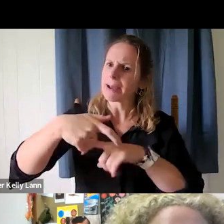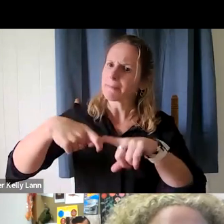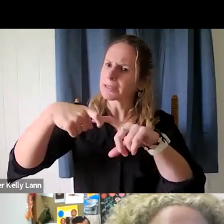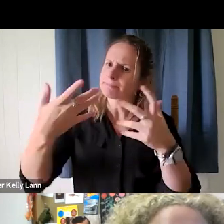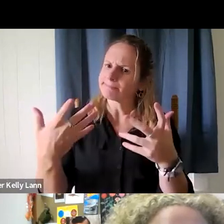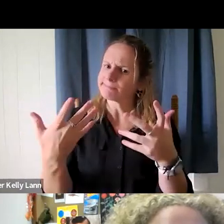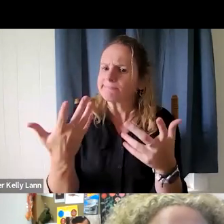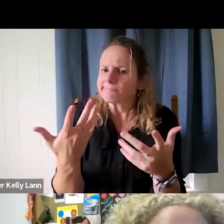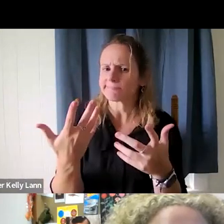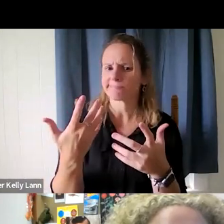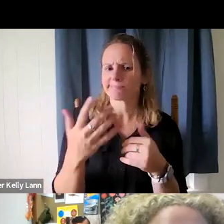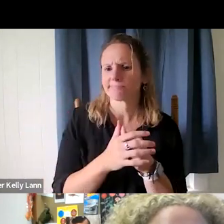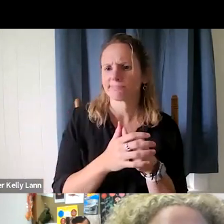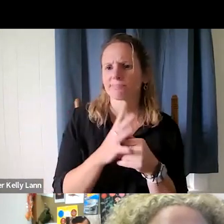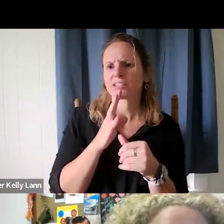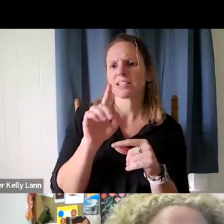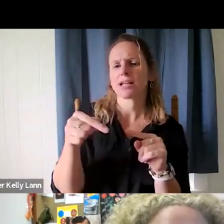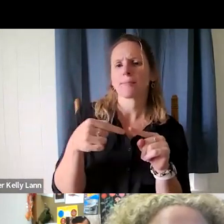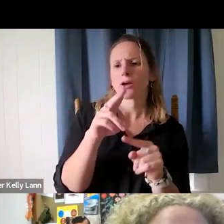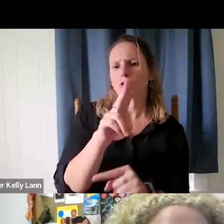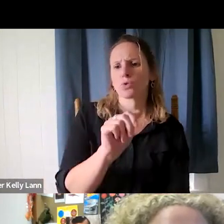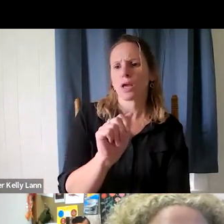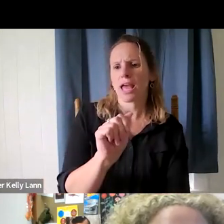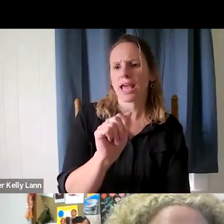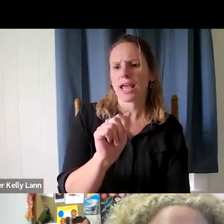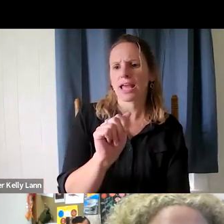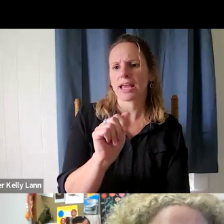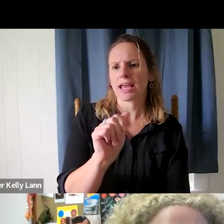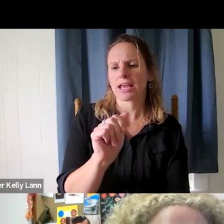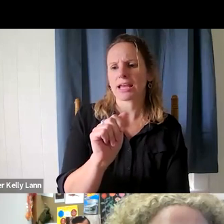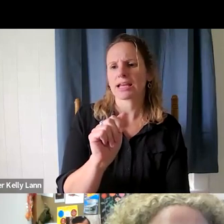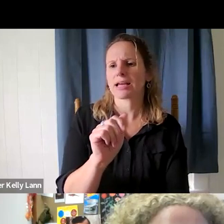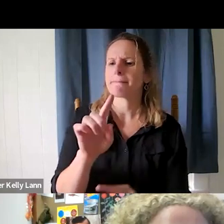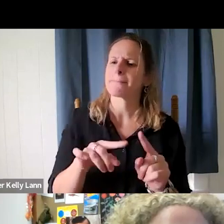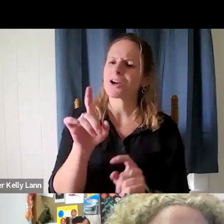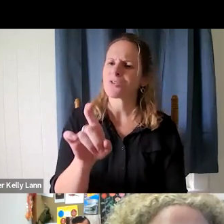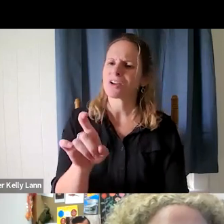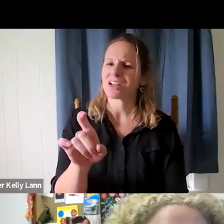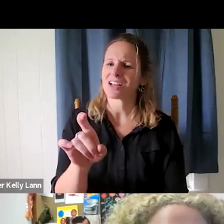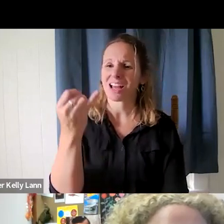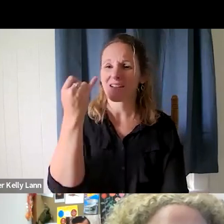and you talked about UAs, Bug, but her question was would a home drug test administered